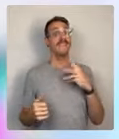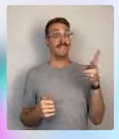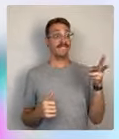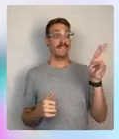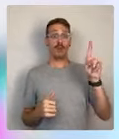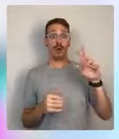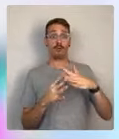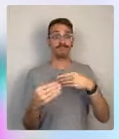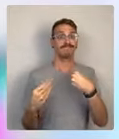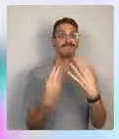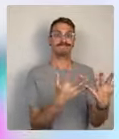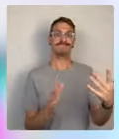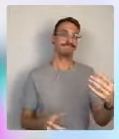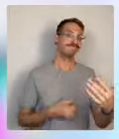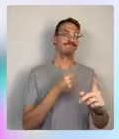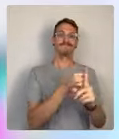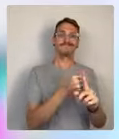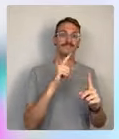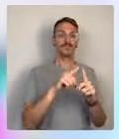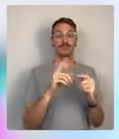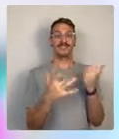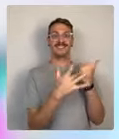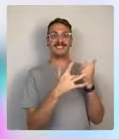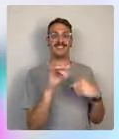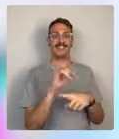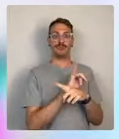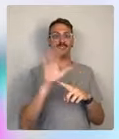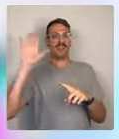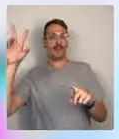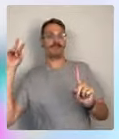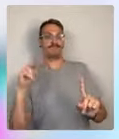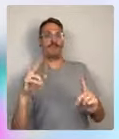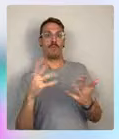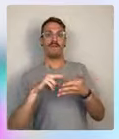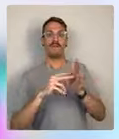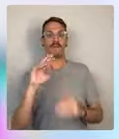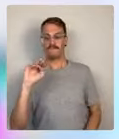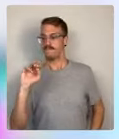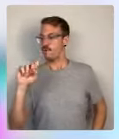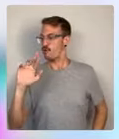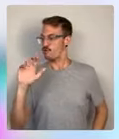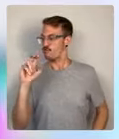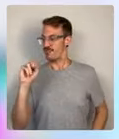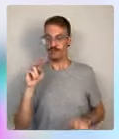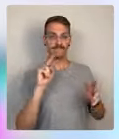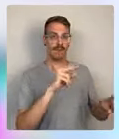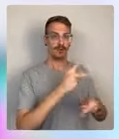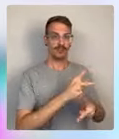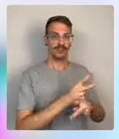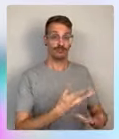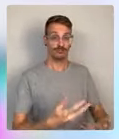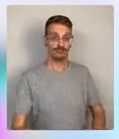What challenges do you all feel VR introduces to the tech industry's understanding of moderation?